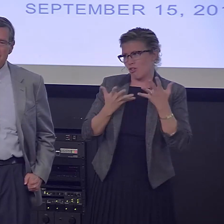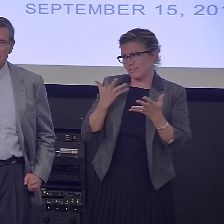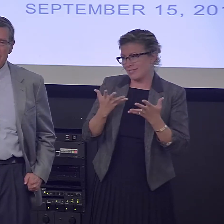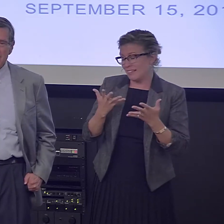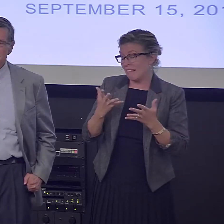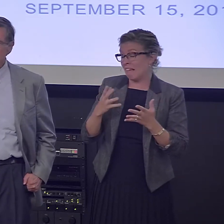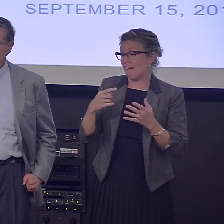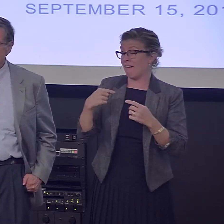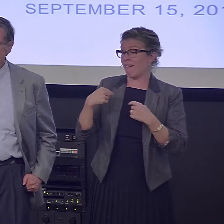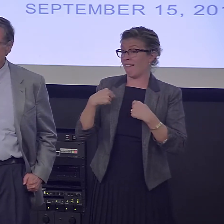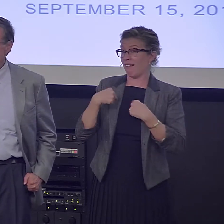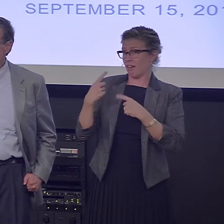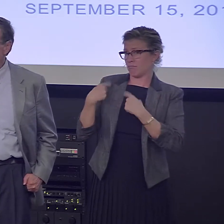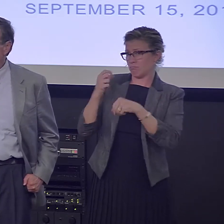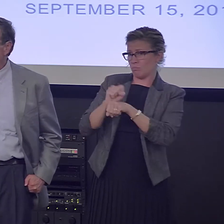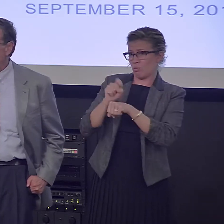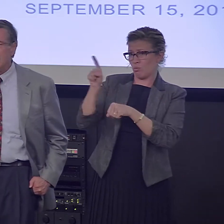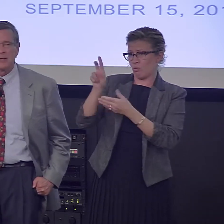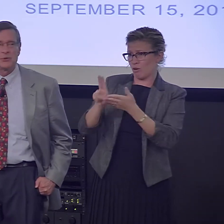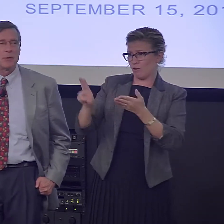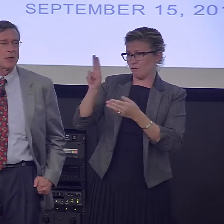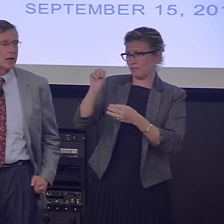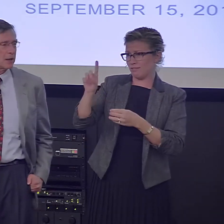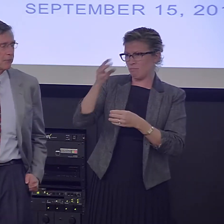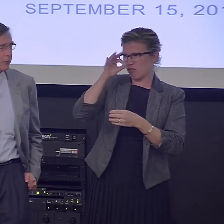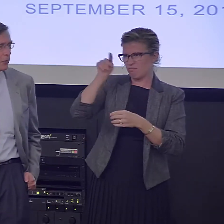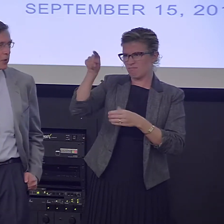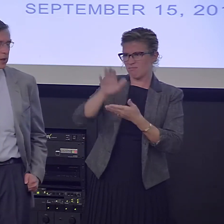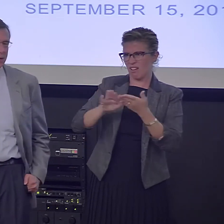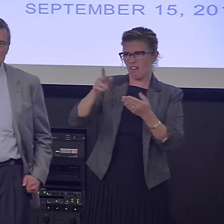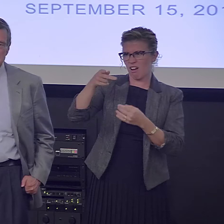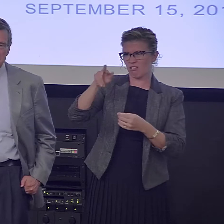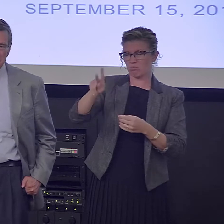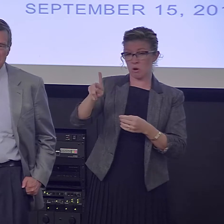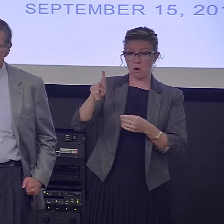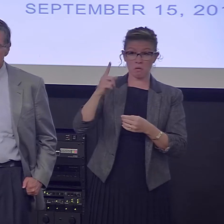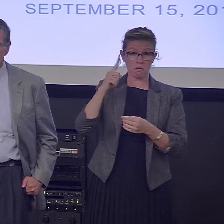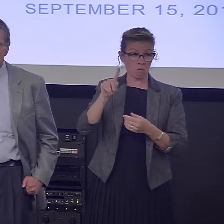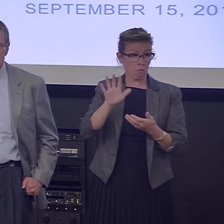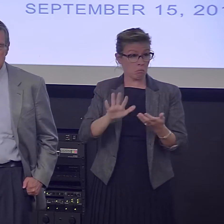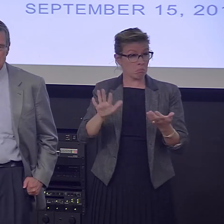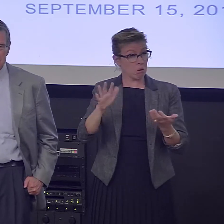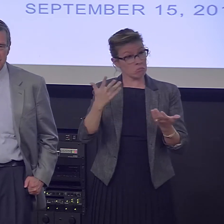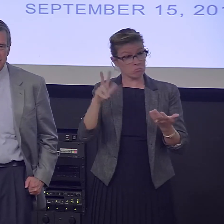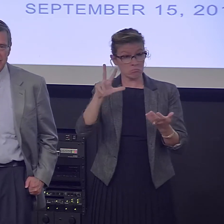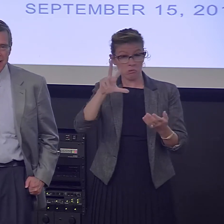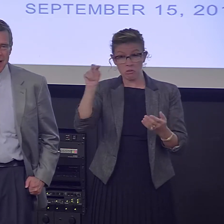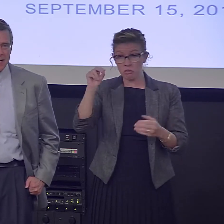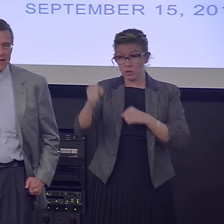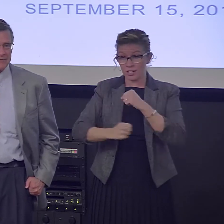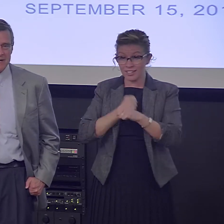I've been at the University of Maryland in College Park for about 30 years and I've never been on